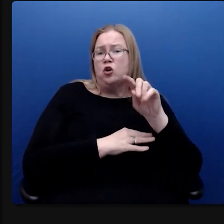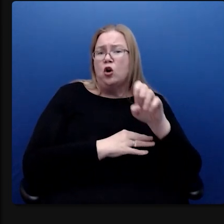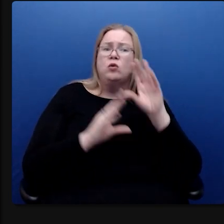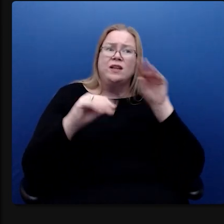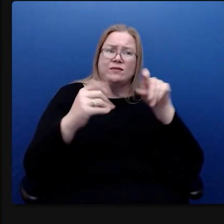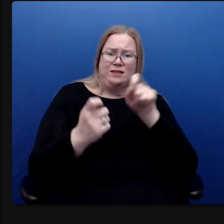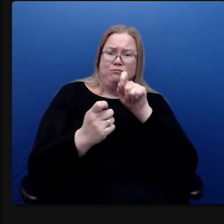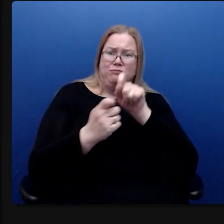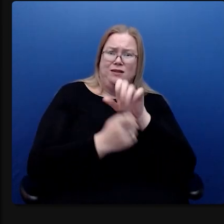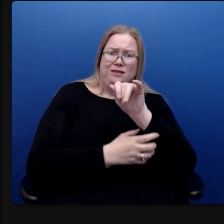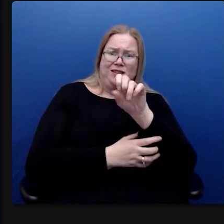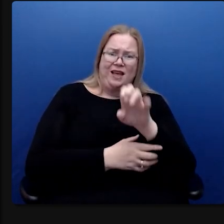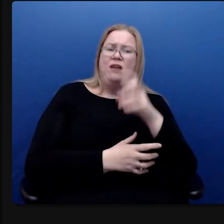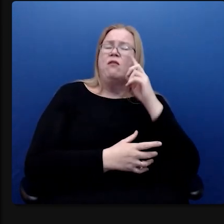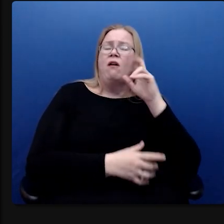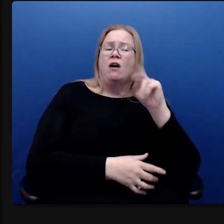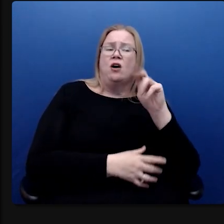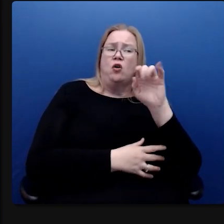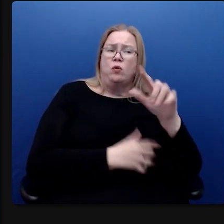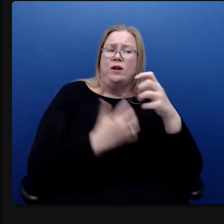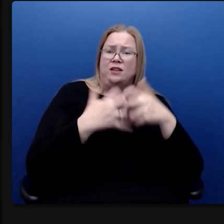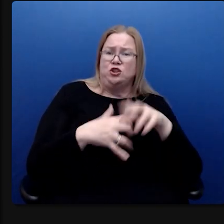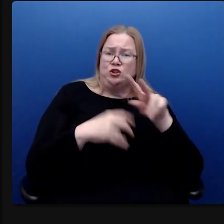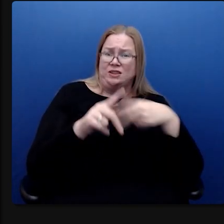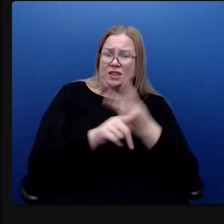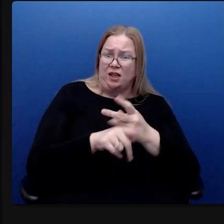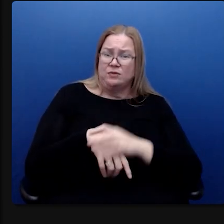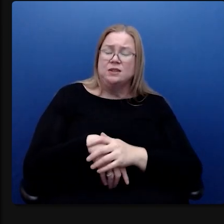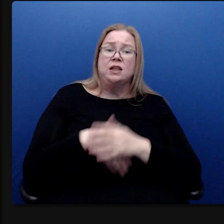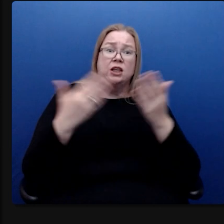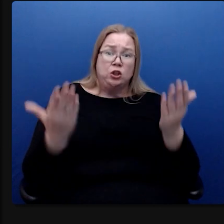IntelliCode will give special casing for Unreal Engine types.